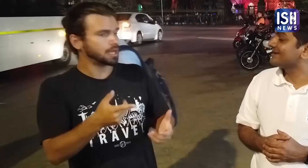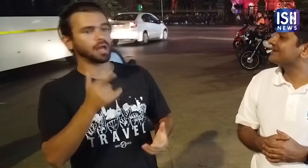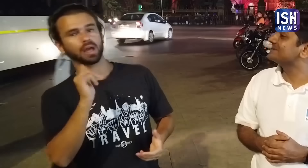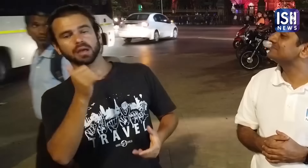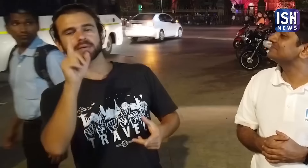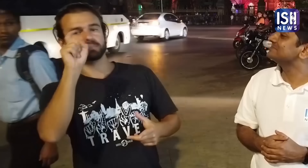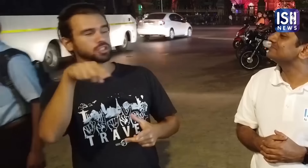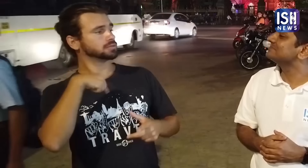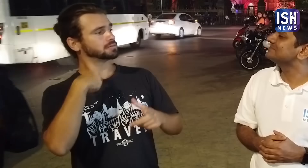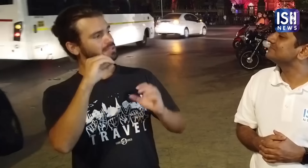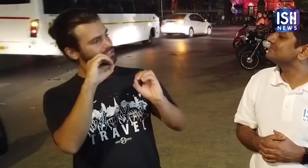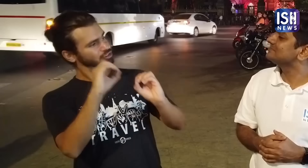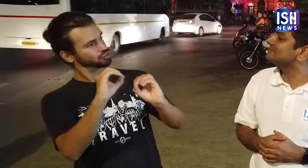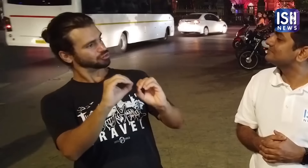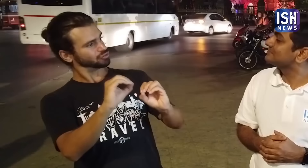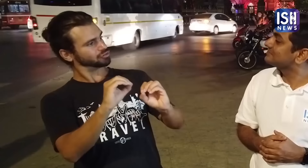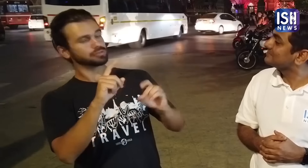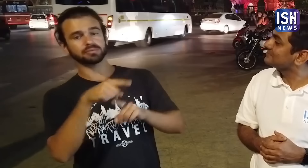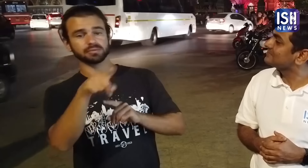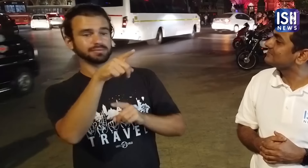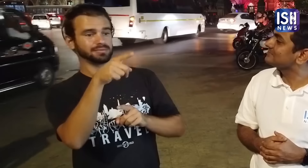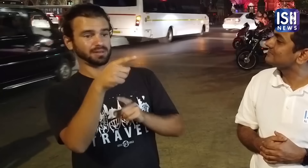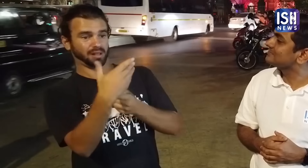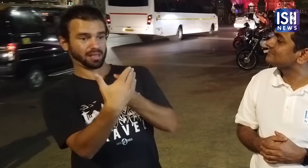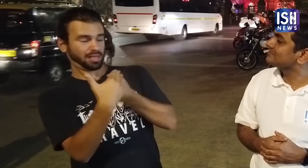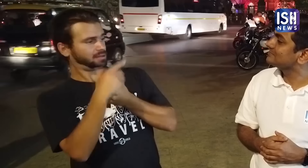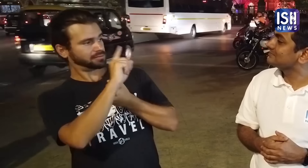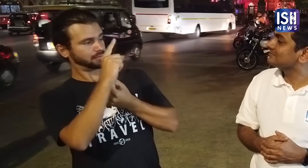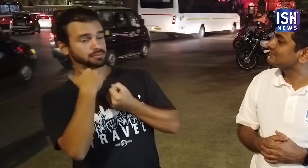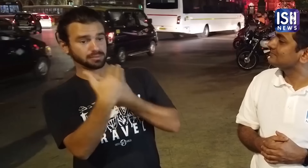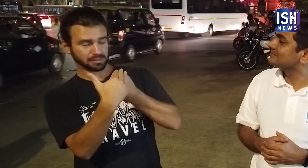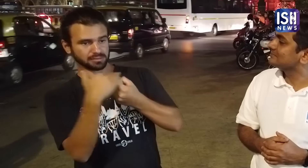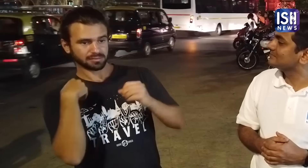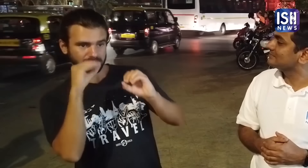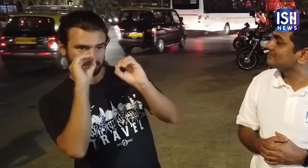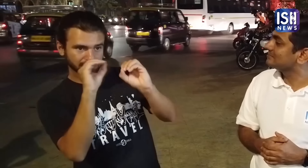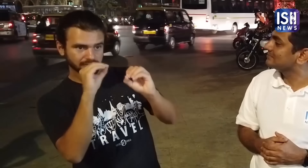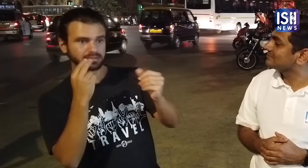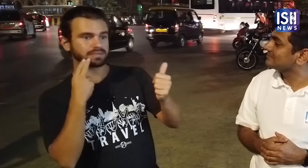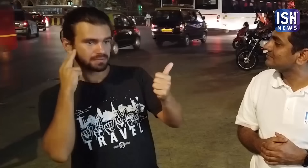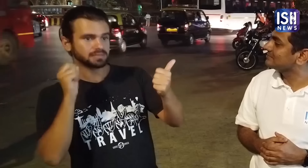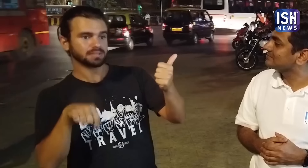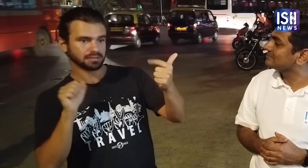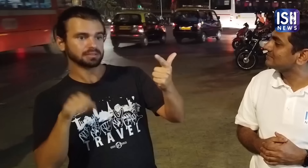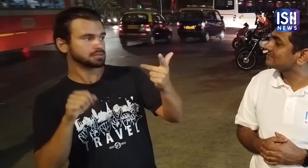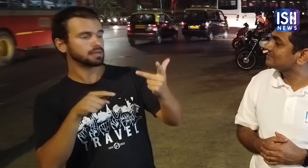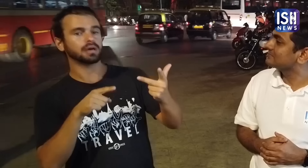They agreed. It is a must to teach. When Deaf are oppressed, we must teach them that deaf can do many things.